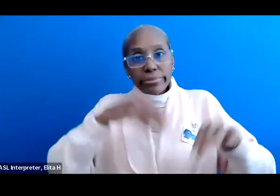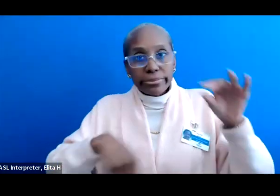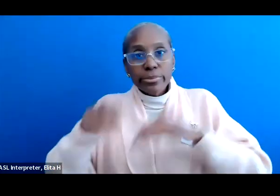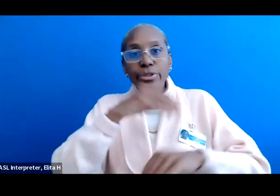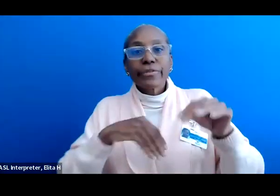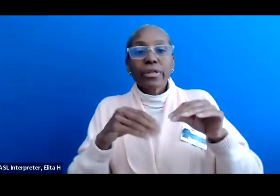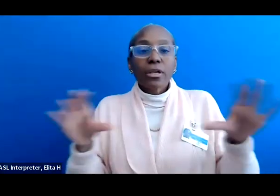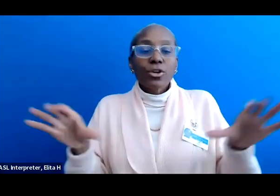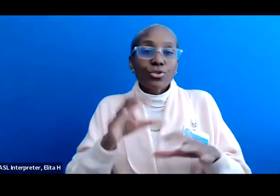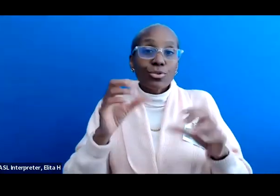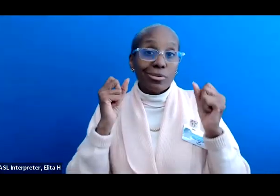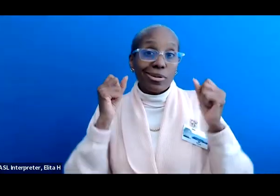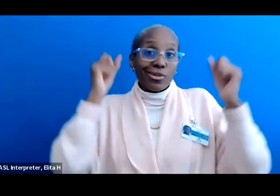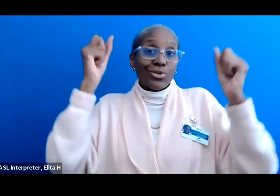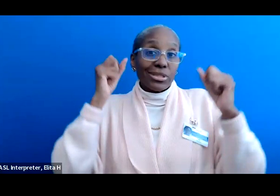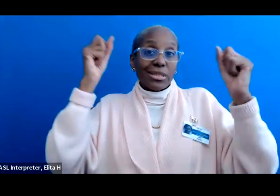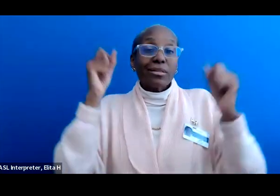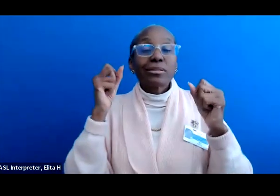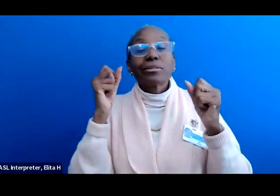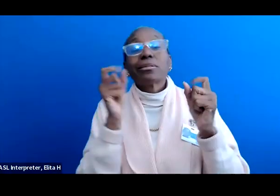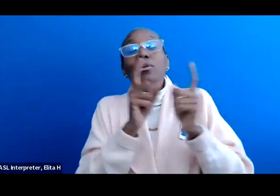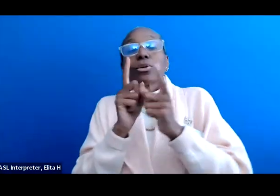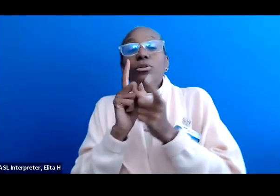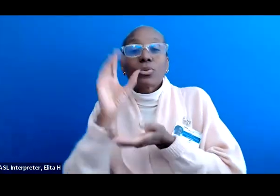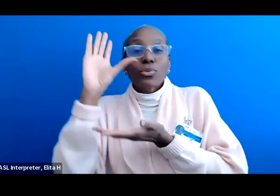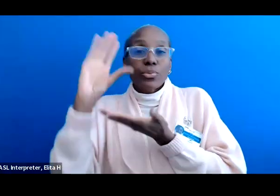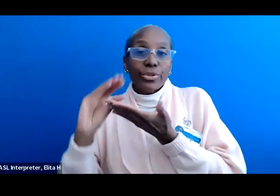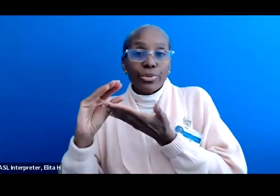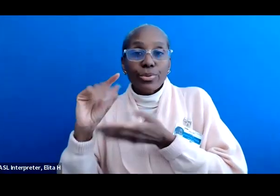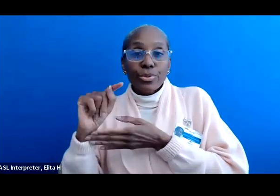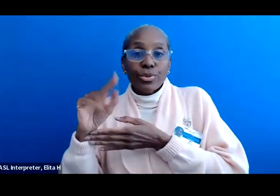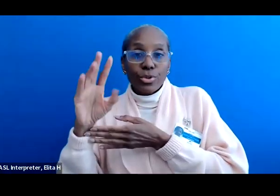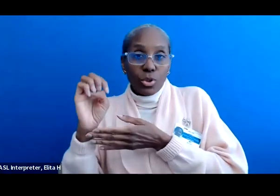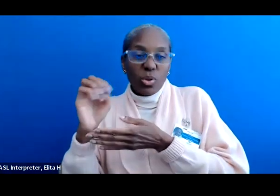Do those exercises. It not only helps reduce the tone because it fatigues the muscles so